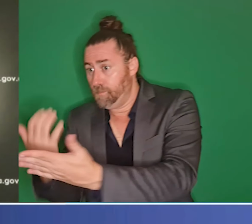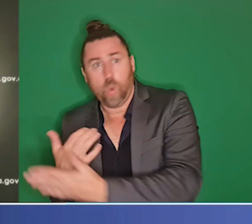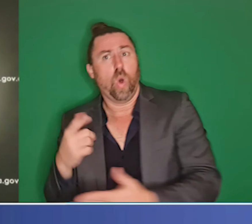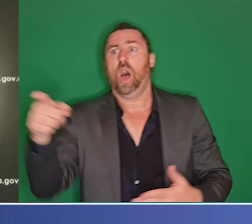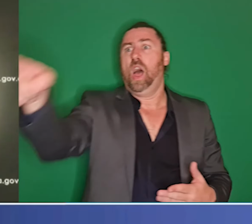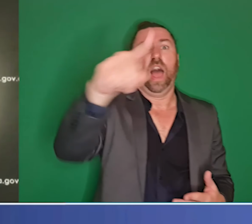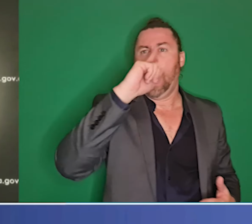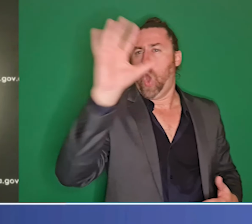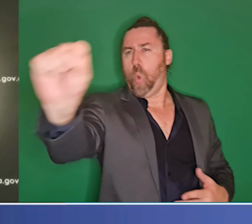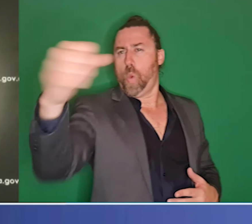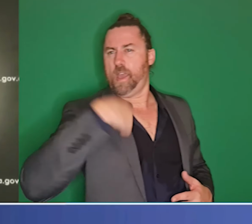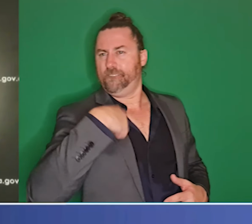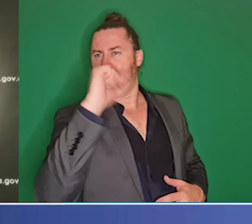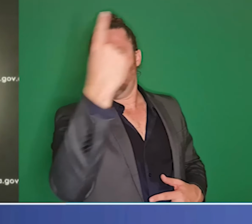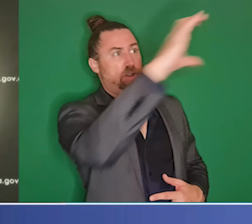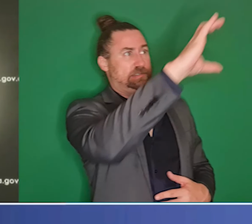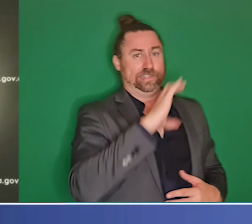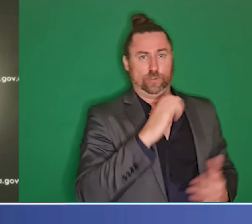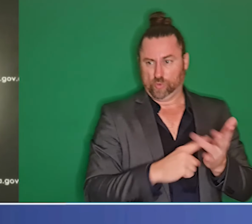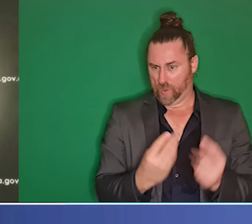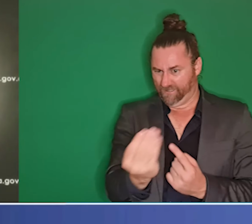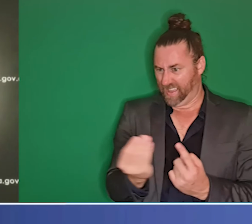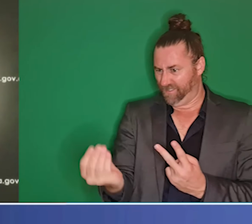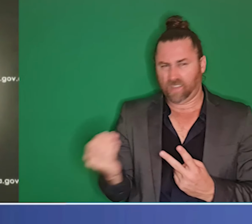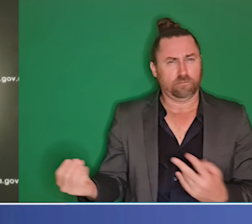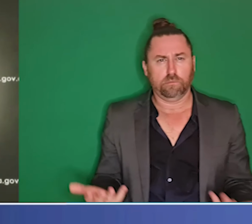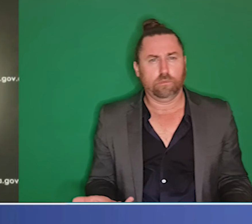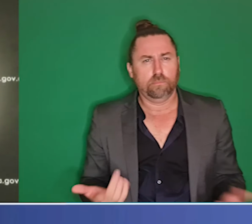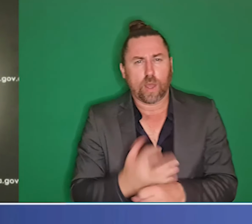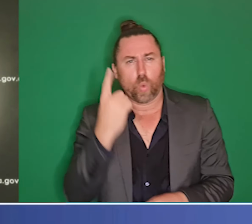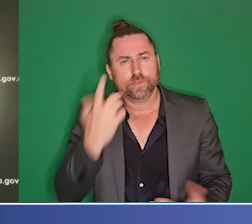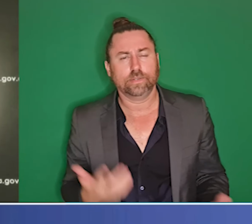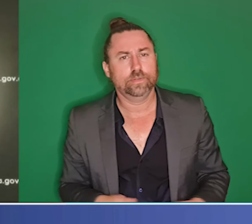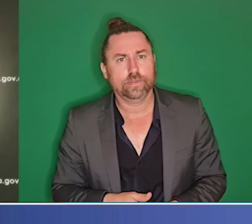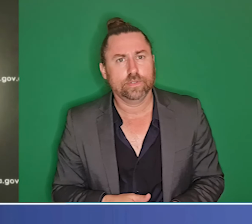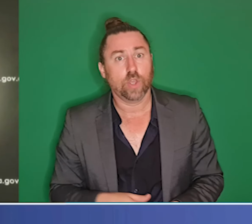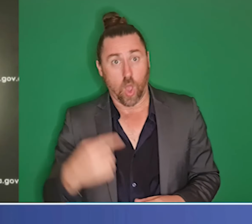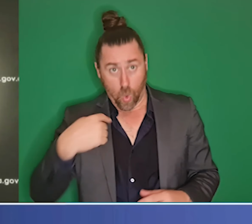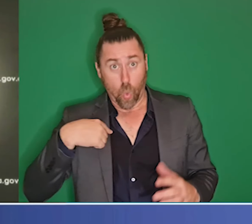And that is absolutely clear. Now, what have we done? We were in the market early.